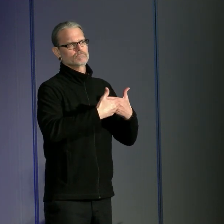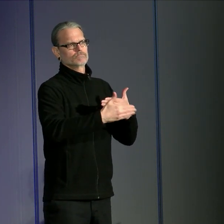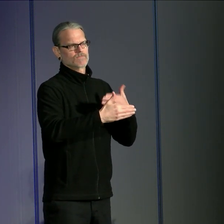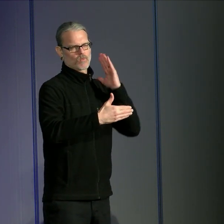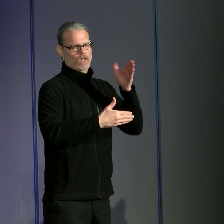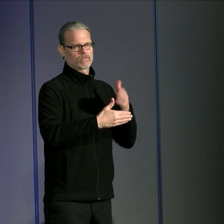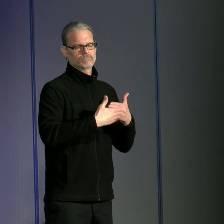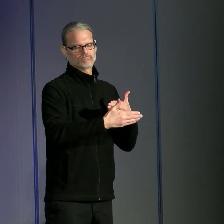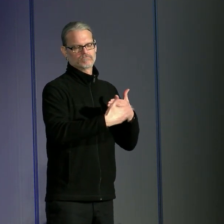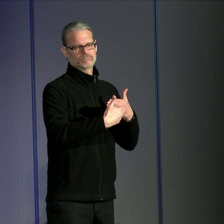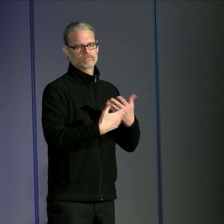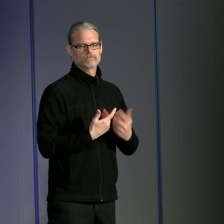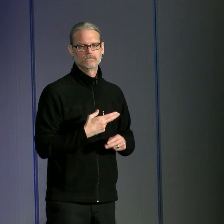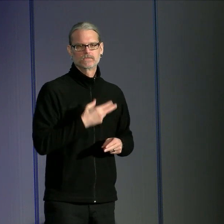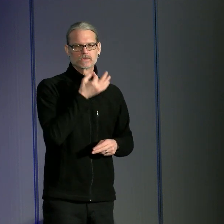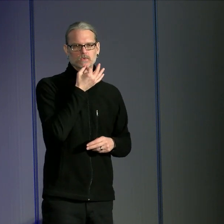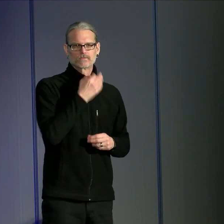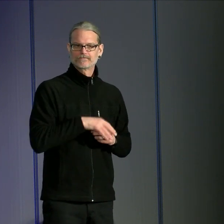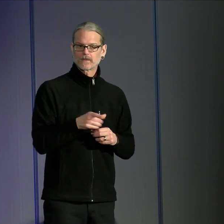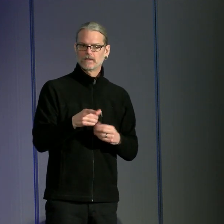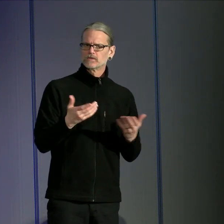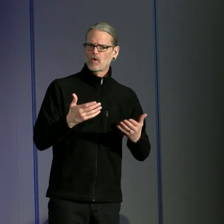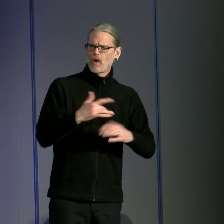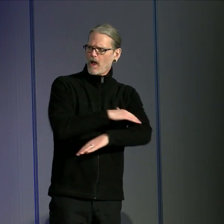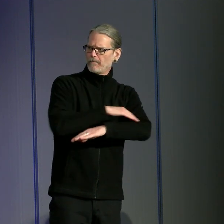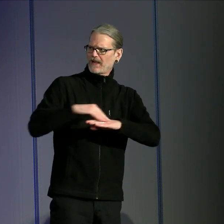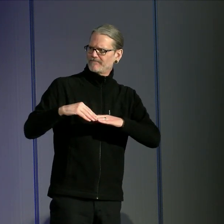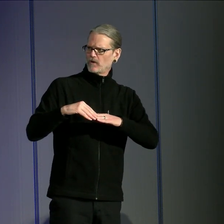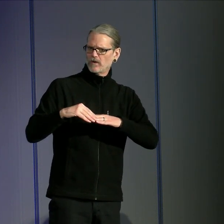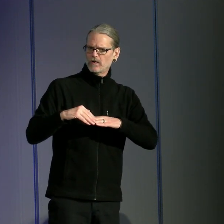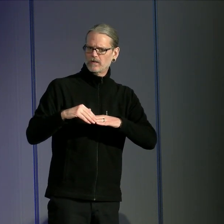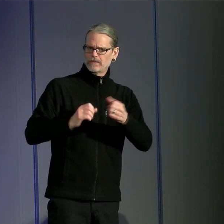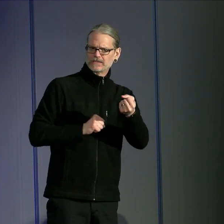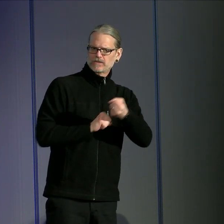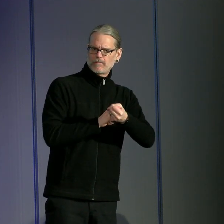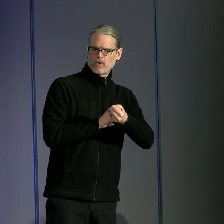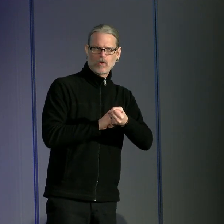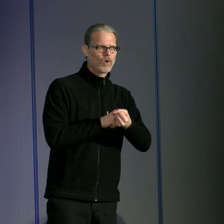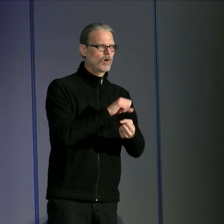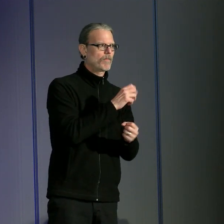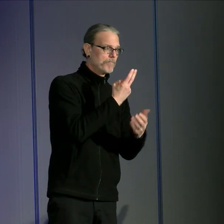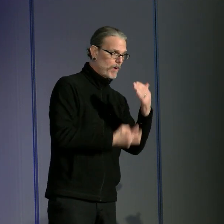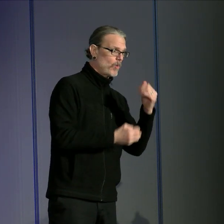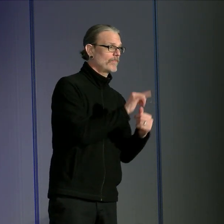Eminently. Yes. [Away from mic] >> CHARLIE PIKE: At the moment, Android.